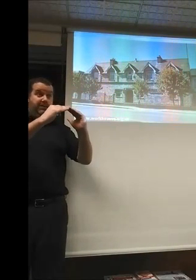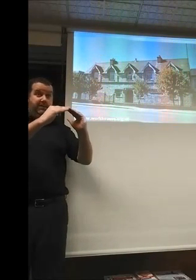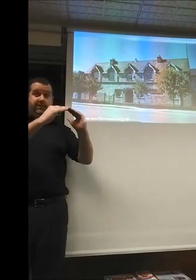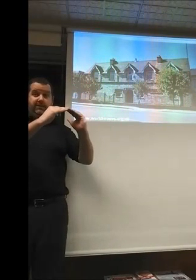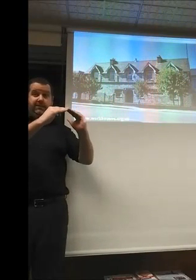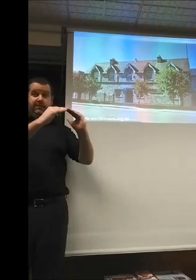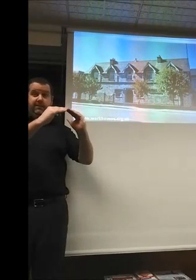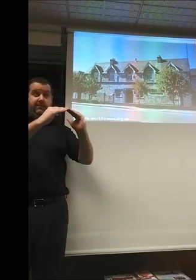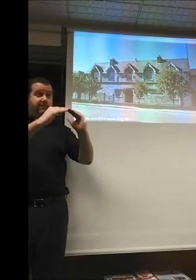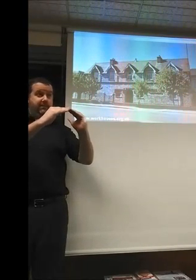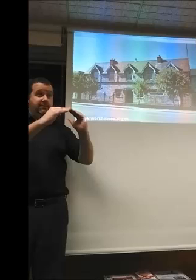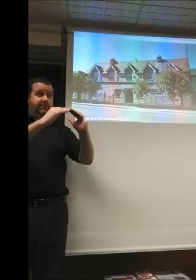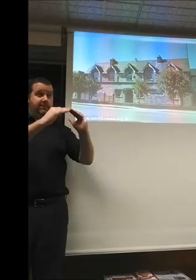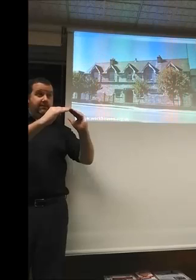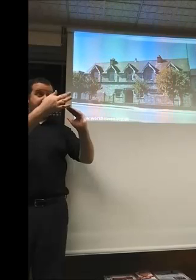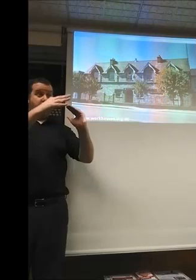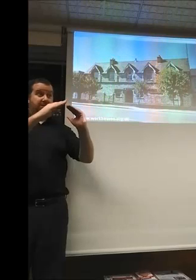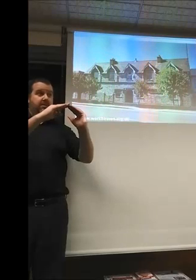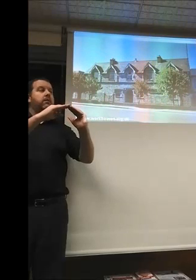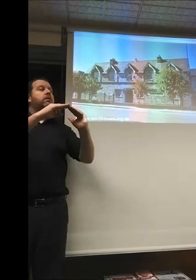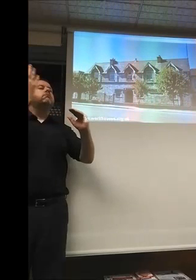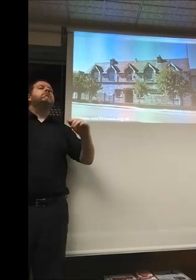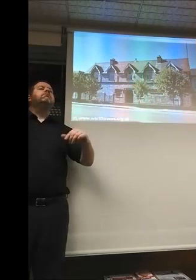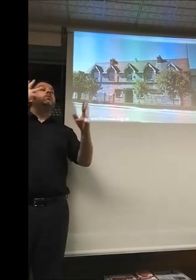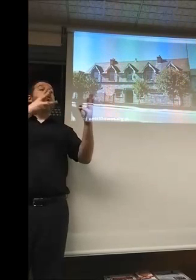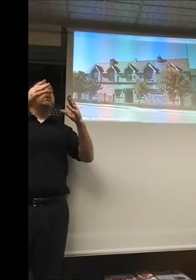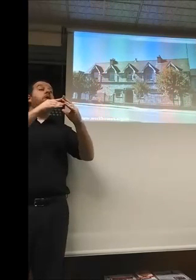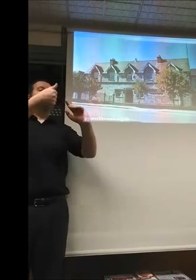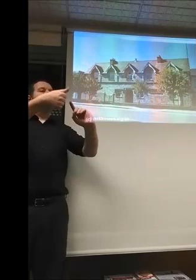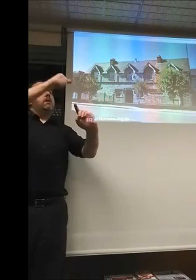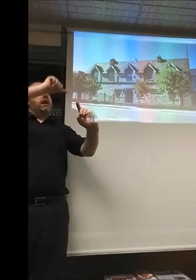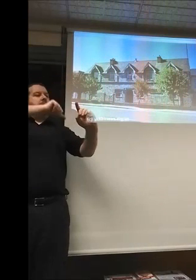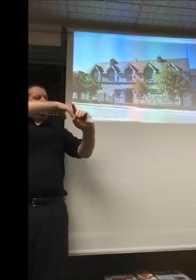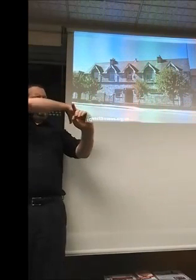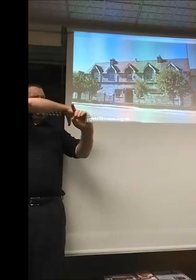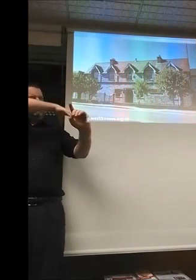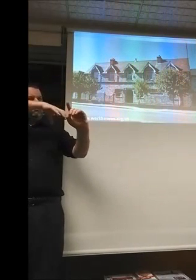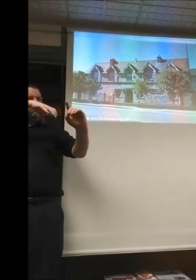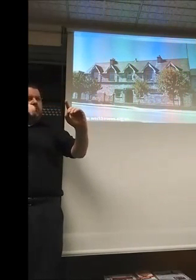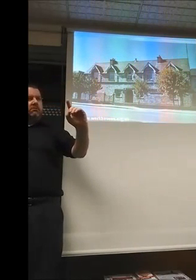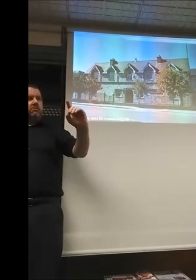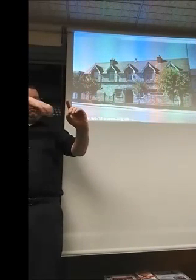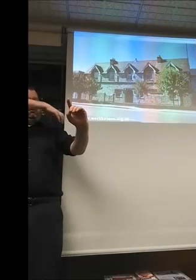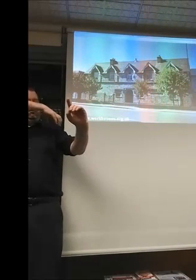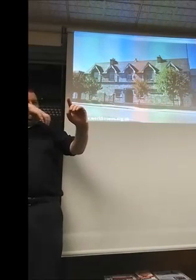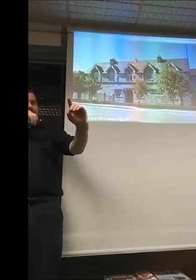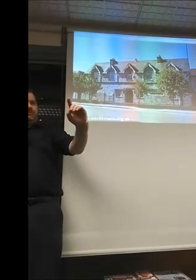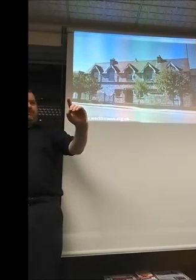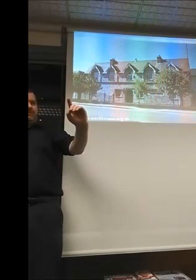about history and he looks quite like me but there is one difference.